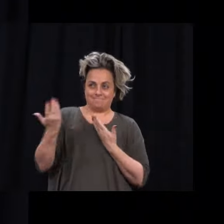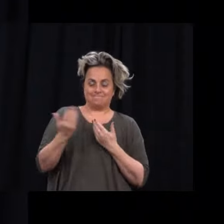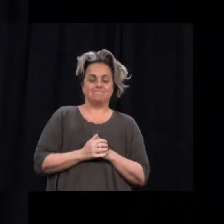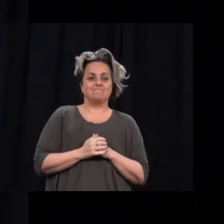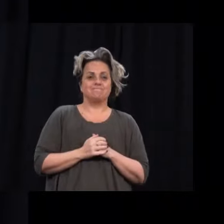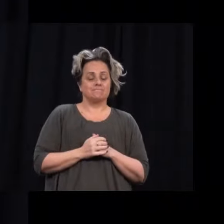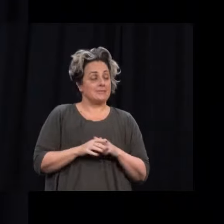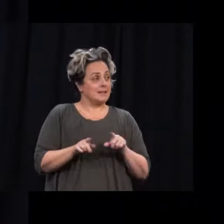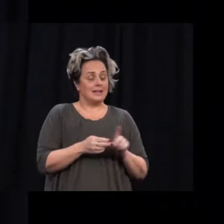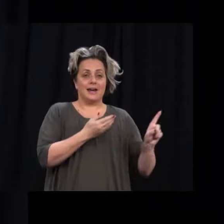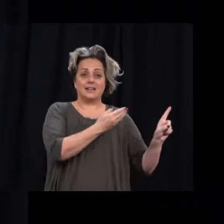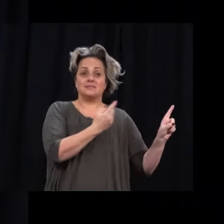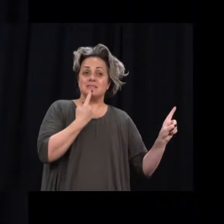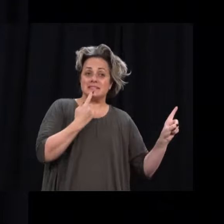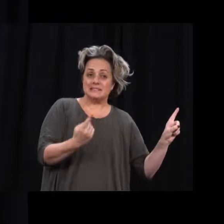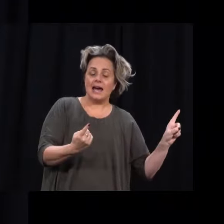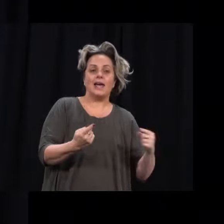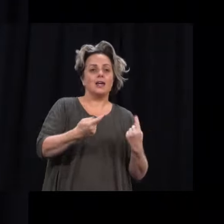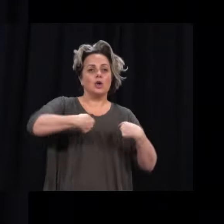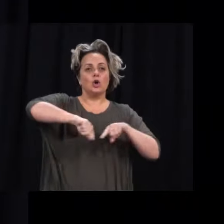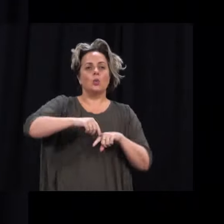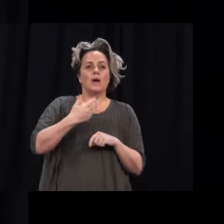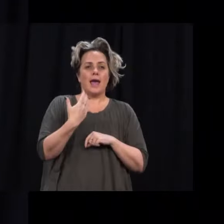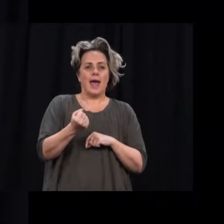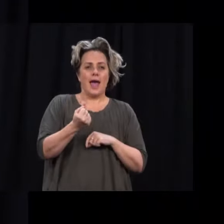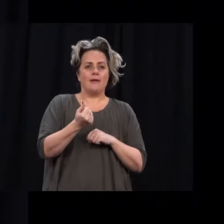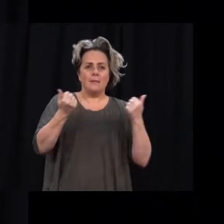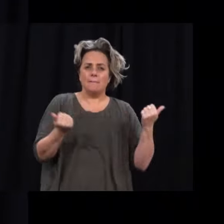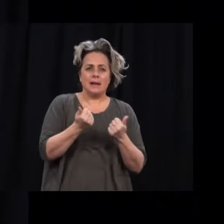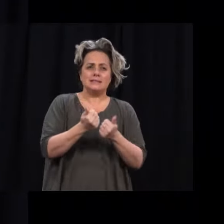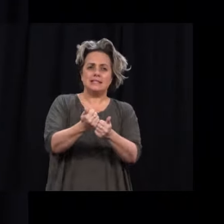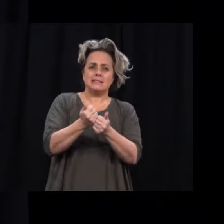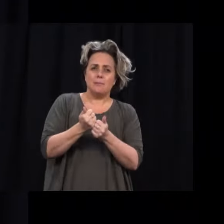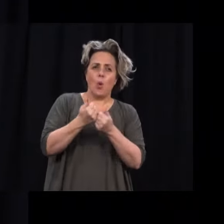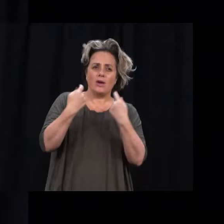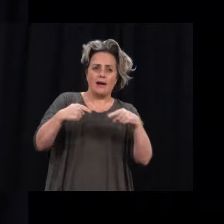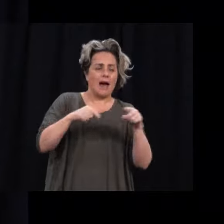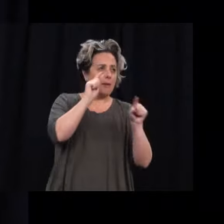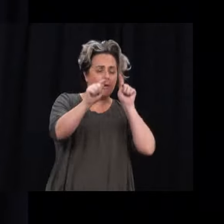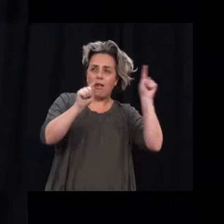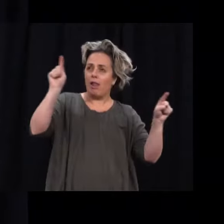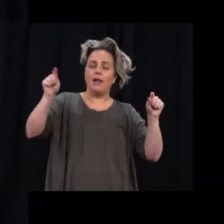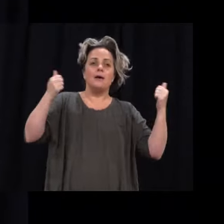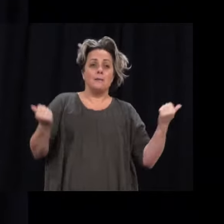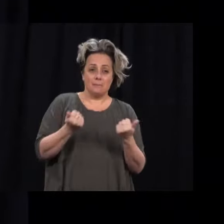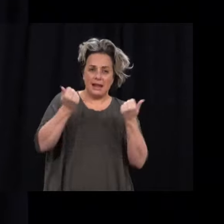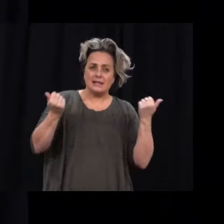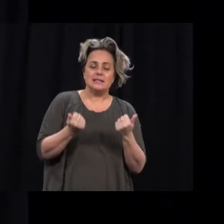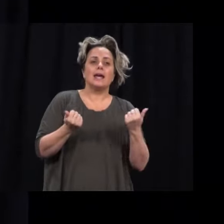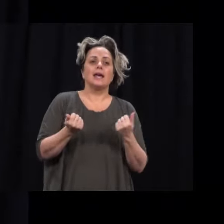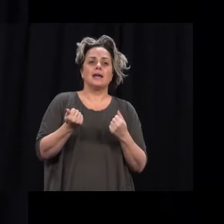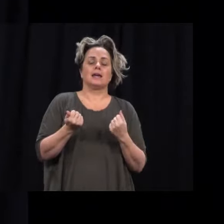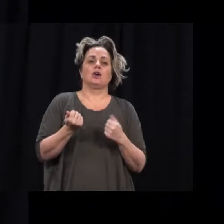attend to the Select Committee this morning so we will finishing the press conference to enable him to prepare for